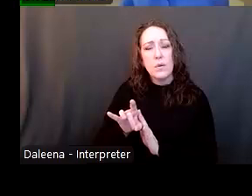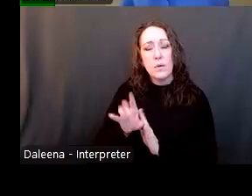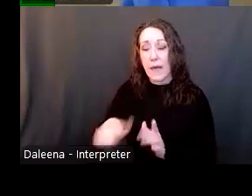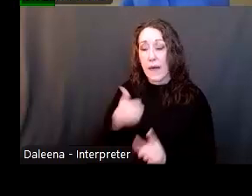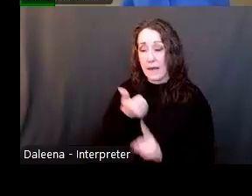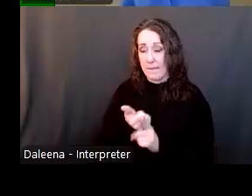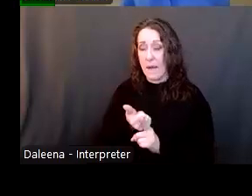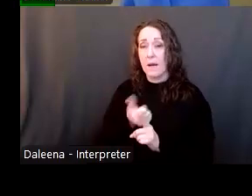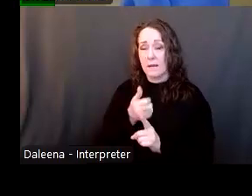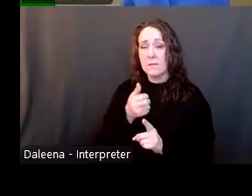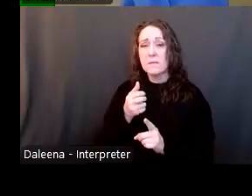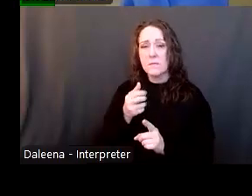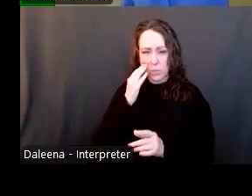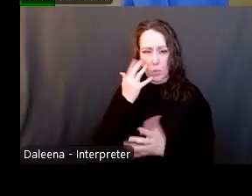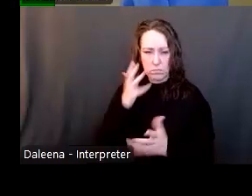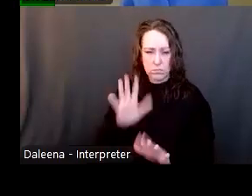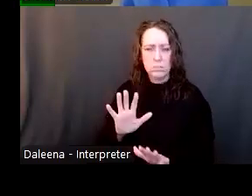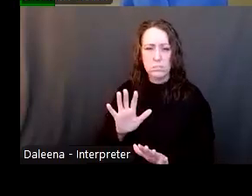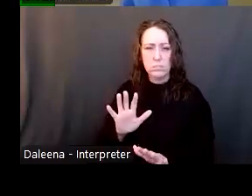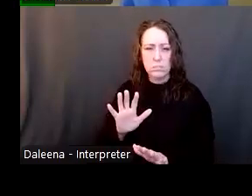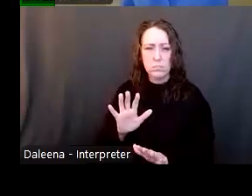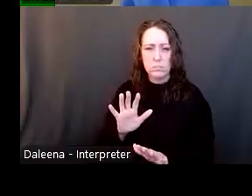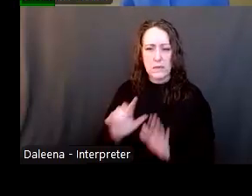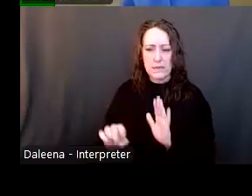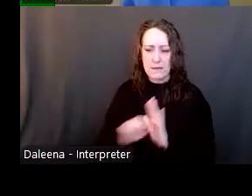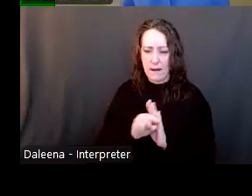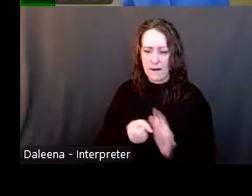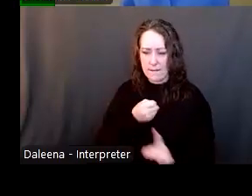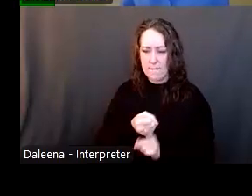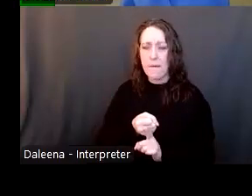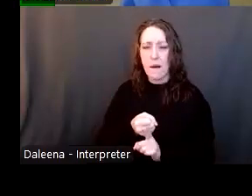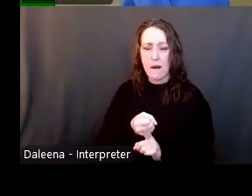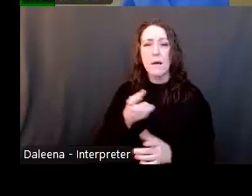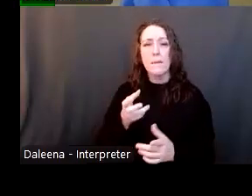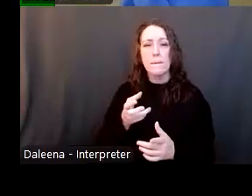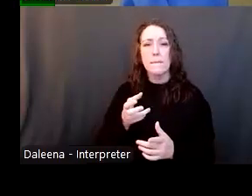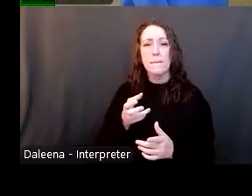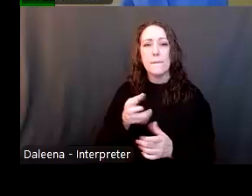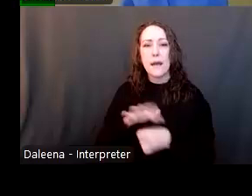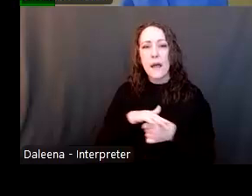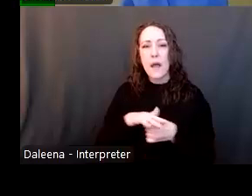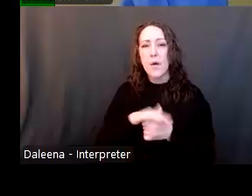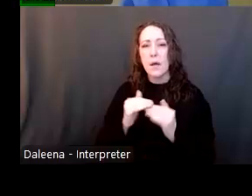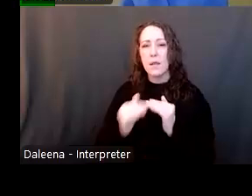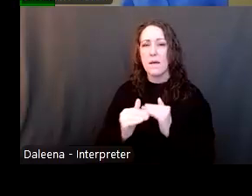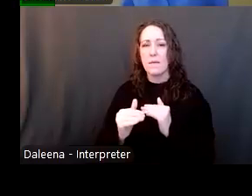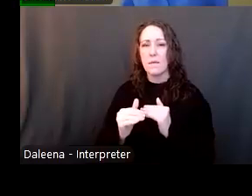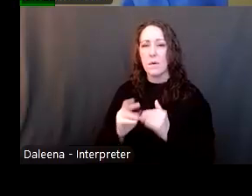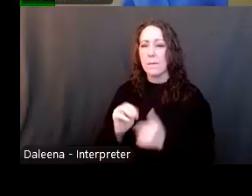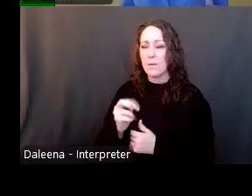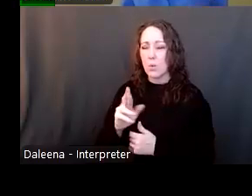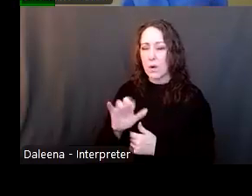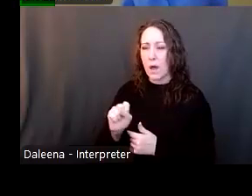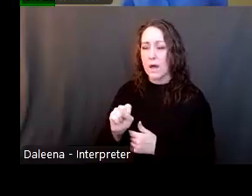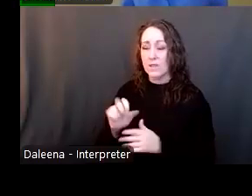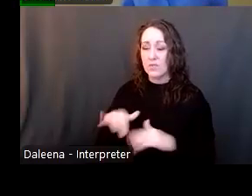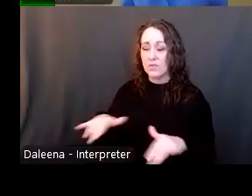already knew was a negative impact of area level minoritized uh childhood density ethnic density